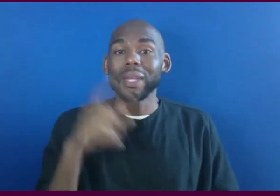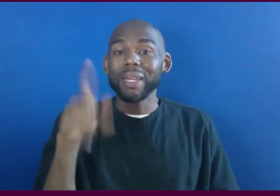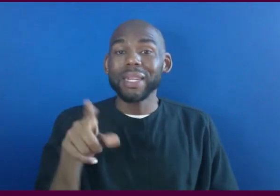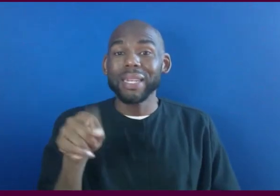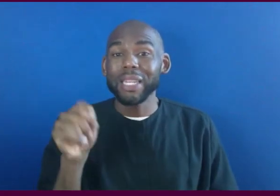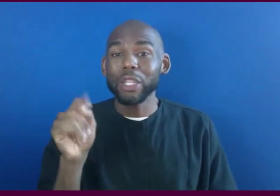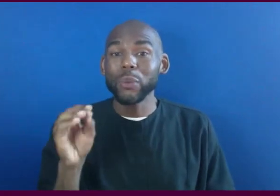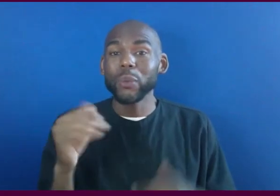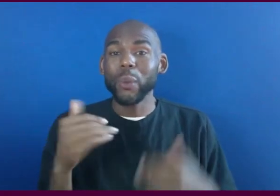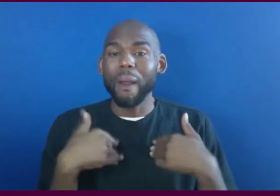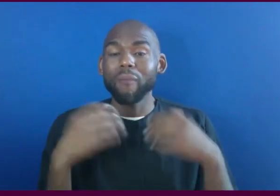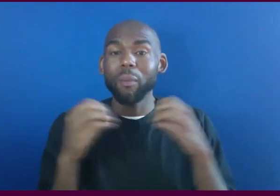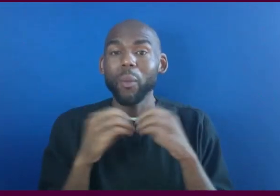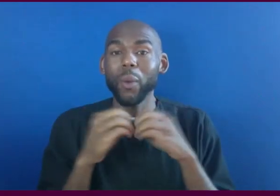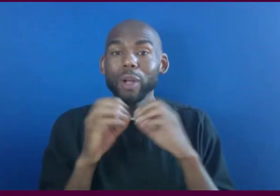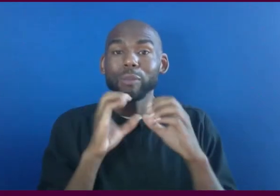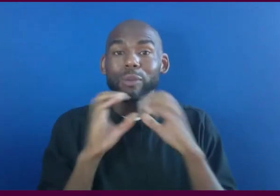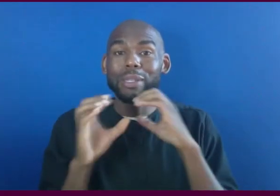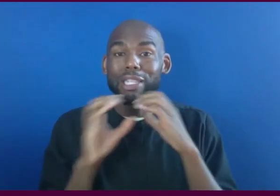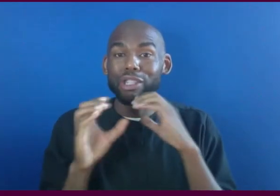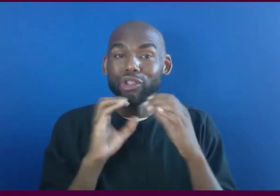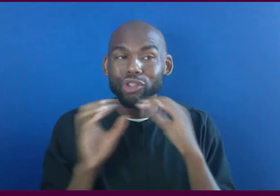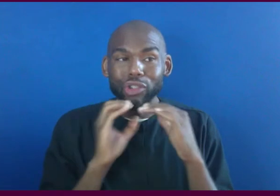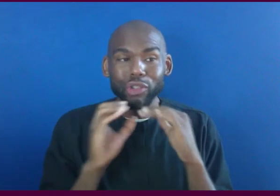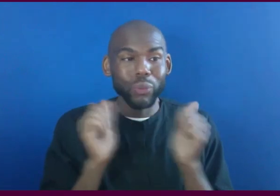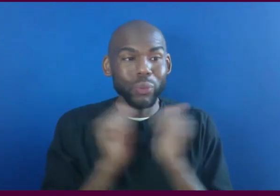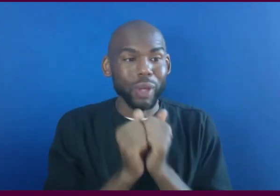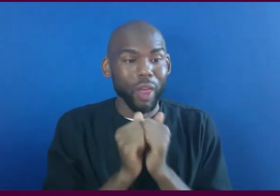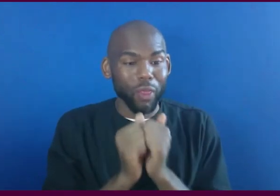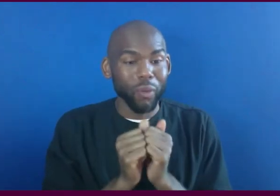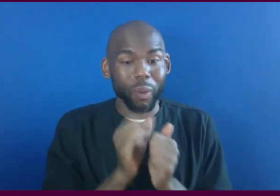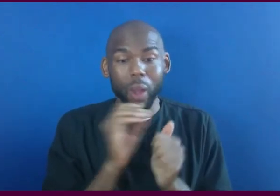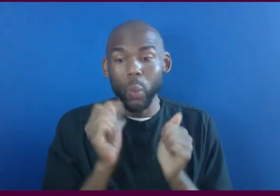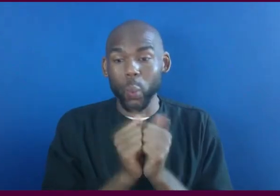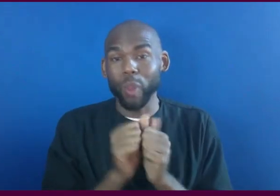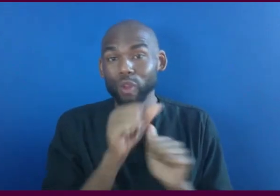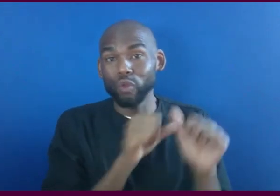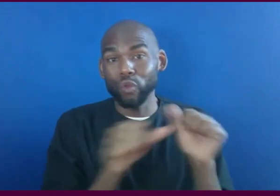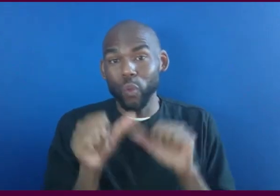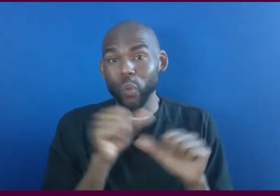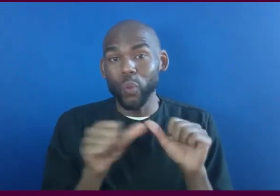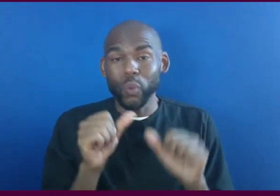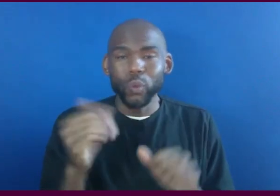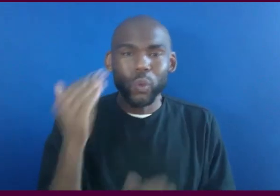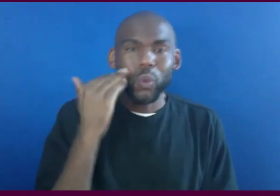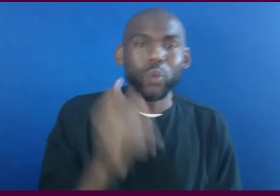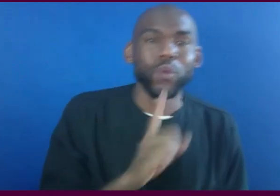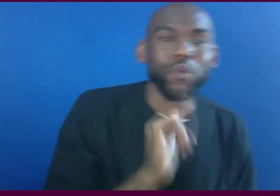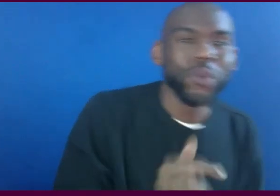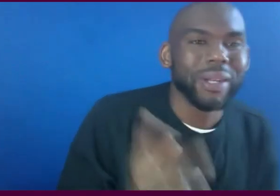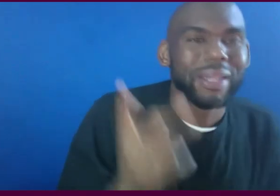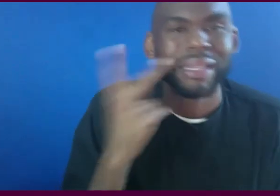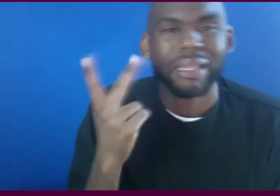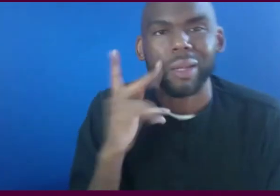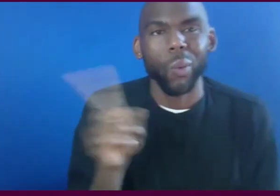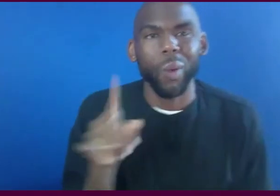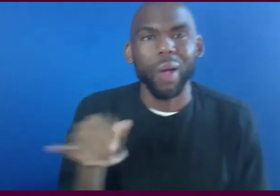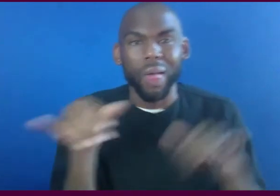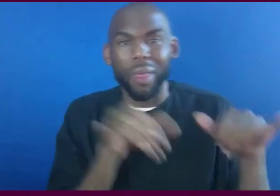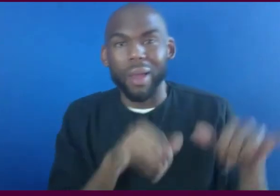need to have more communication together and with each other to really see where the commonalities